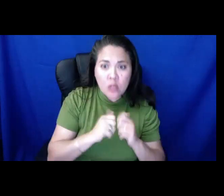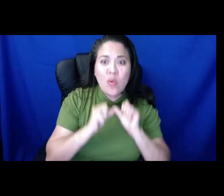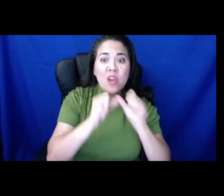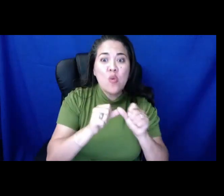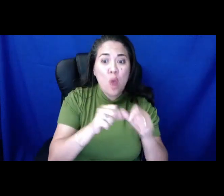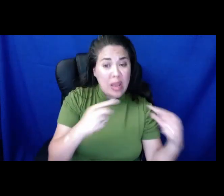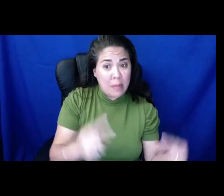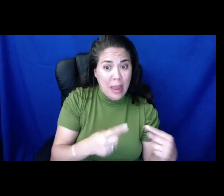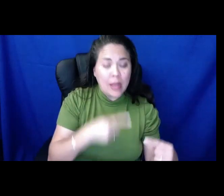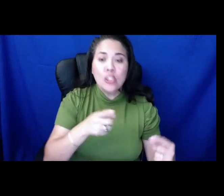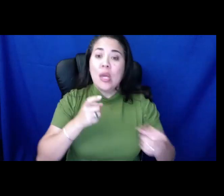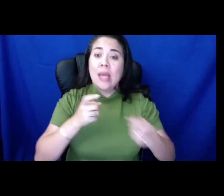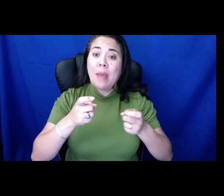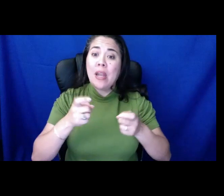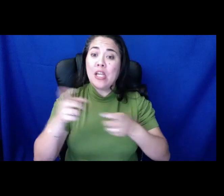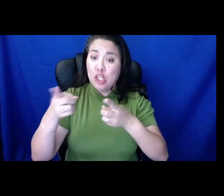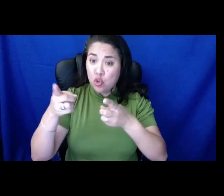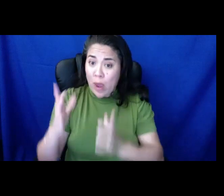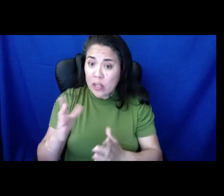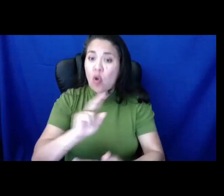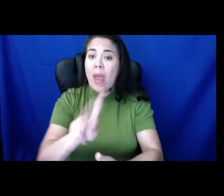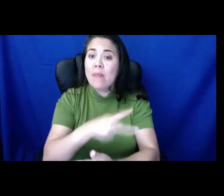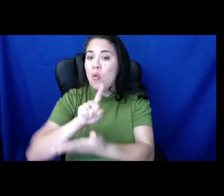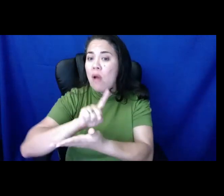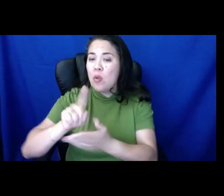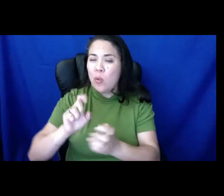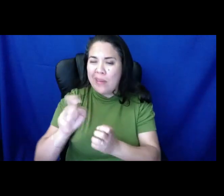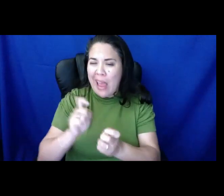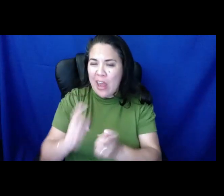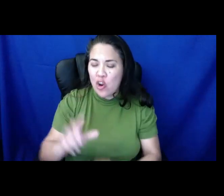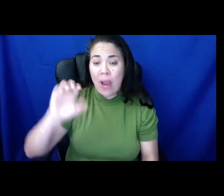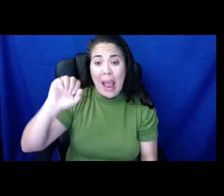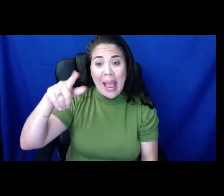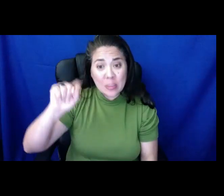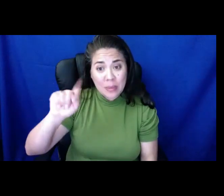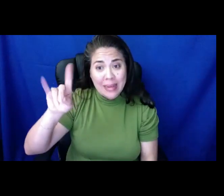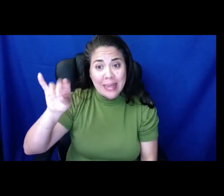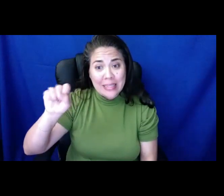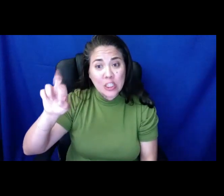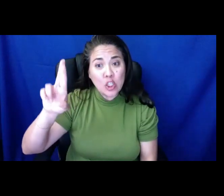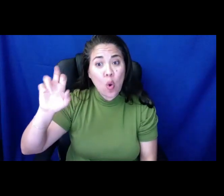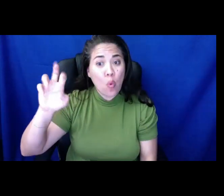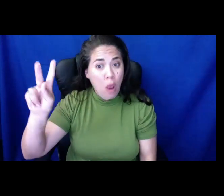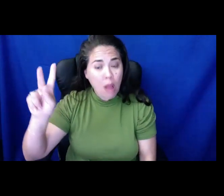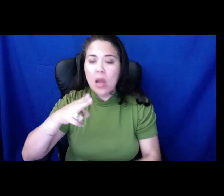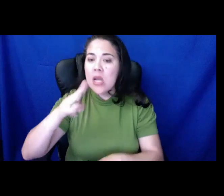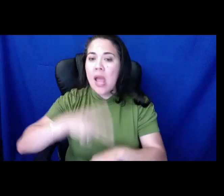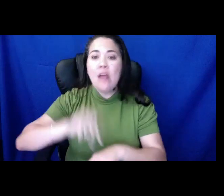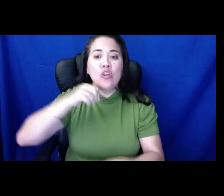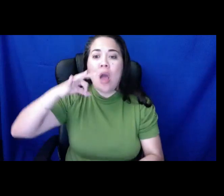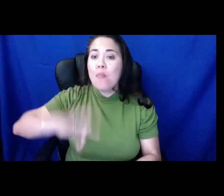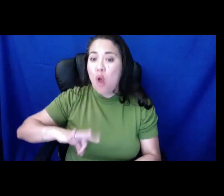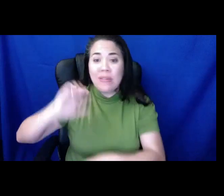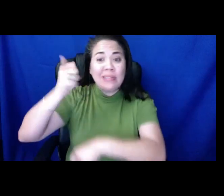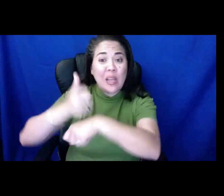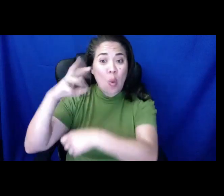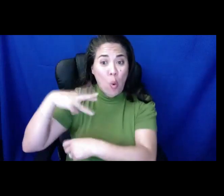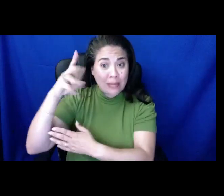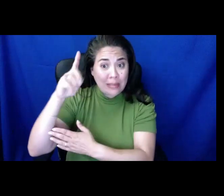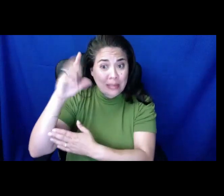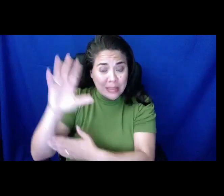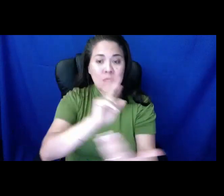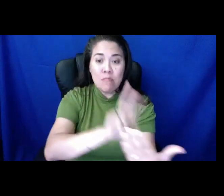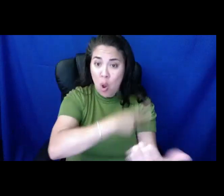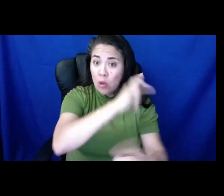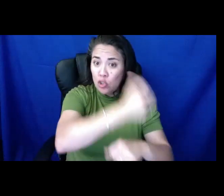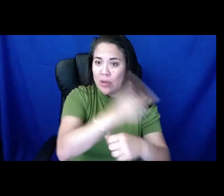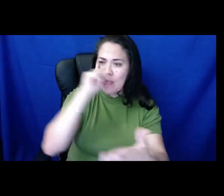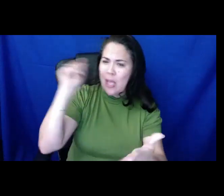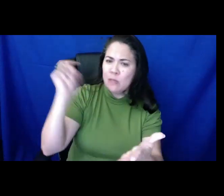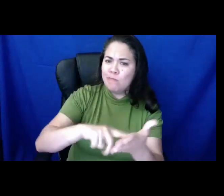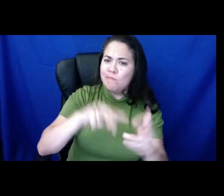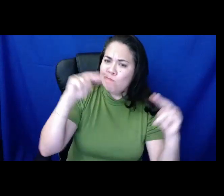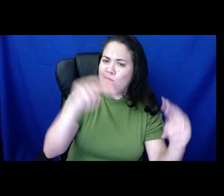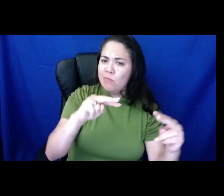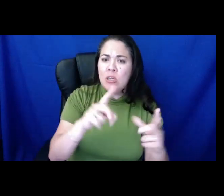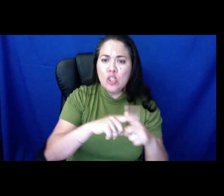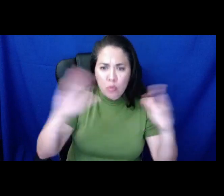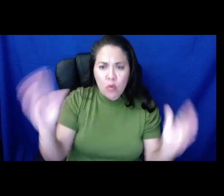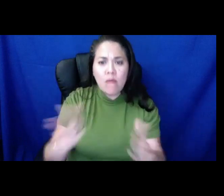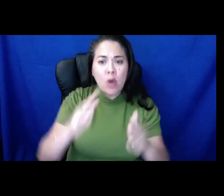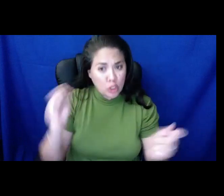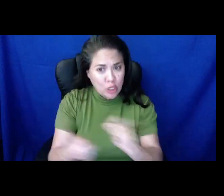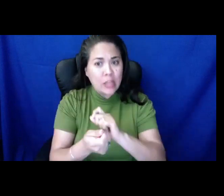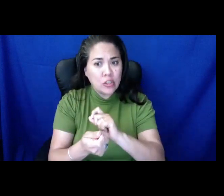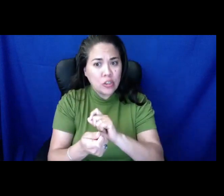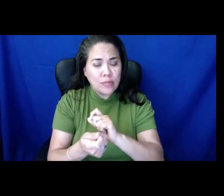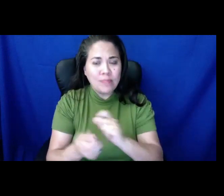Tonya Suther: She is managing director and poem of the week editor at split this rock a national nonprofit based in DC that centers poetry that bears witness to injustice and provokes change, please welcome Commission.